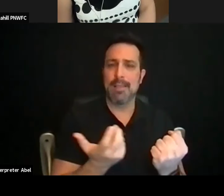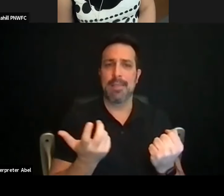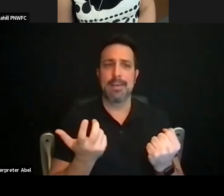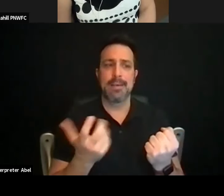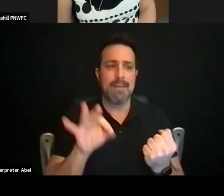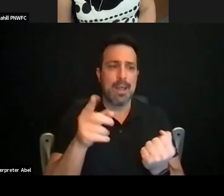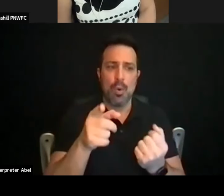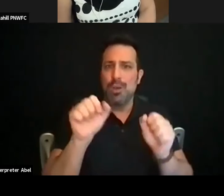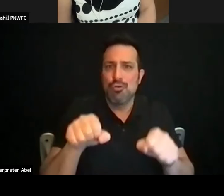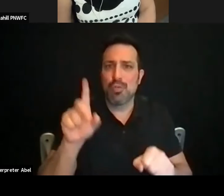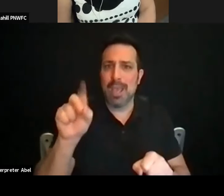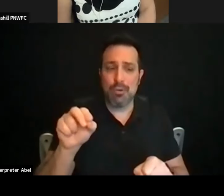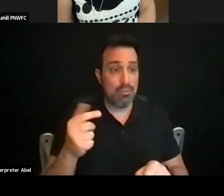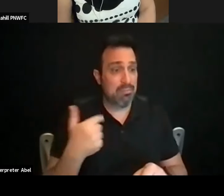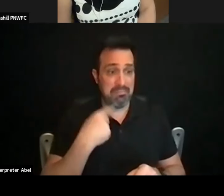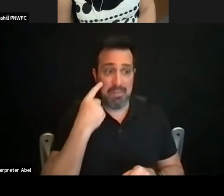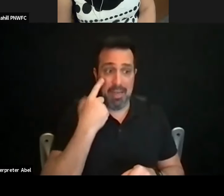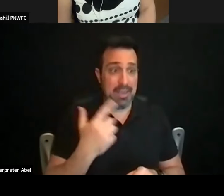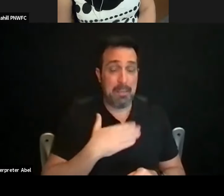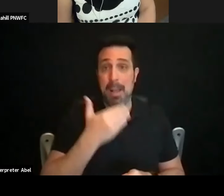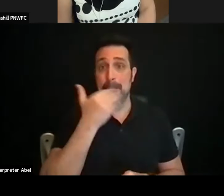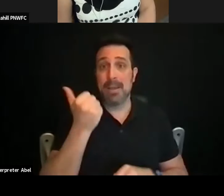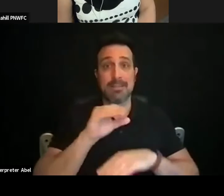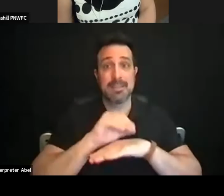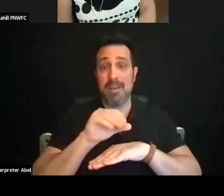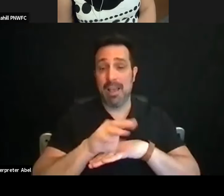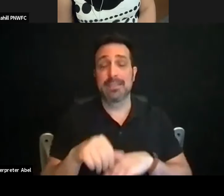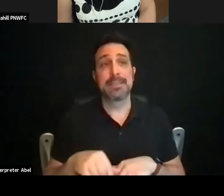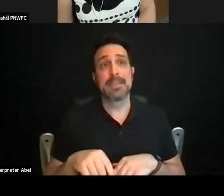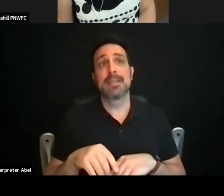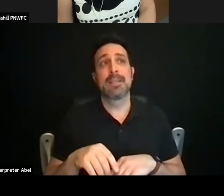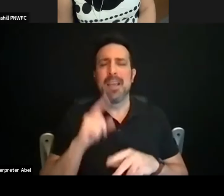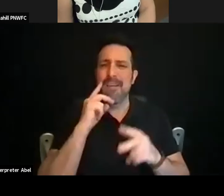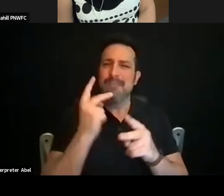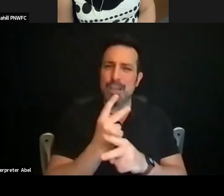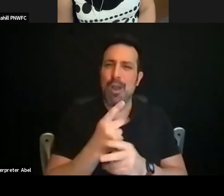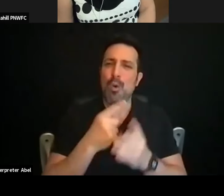hey, here's this topic, I'll be able to go for awhile, but when it comes to other people, when it comes to